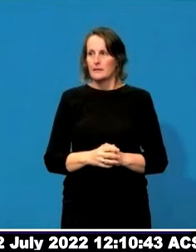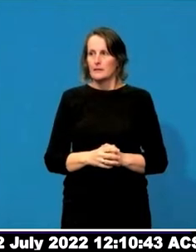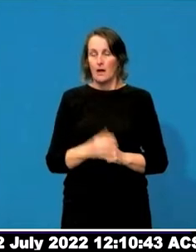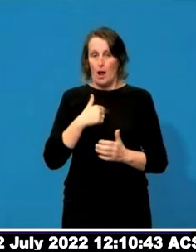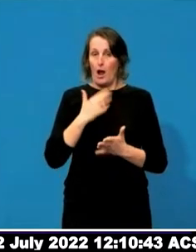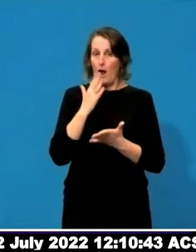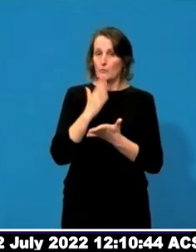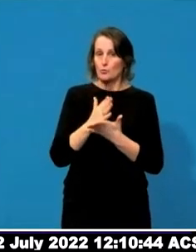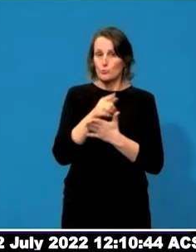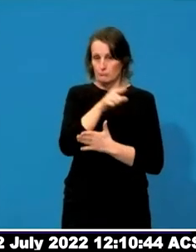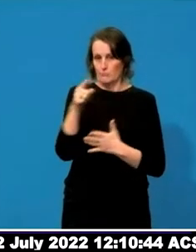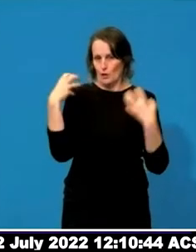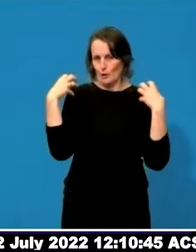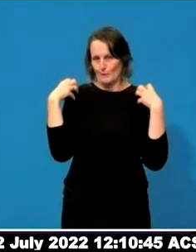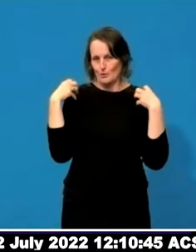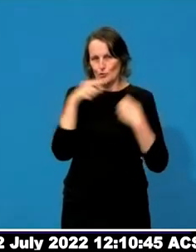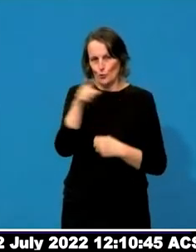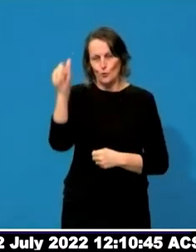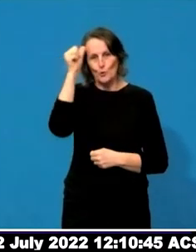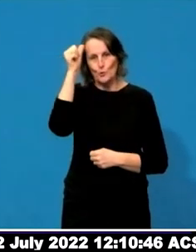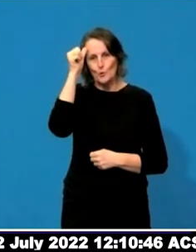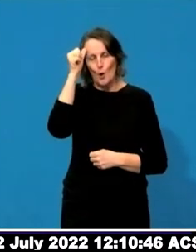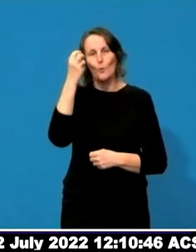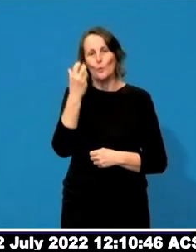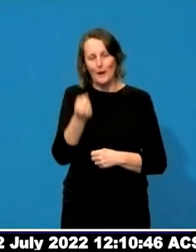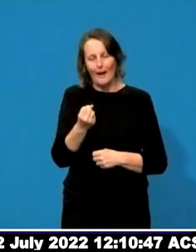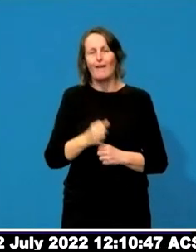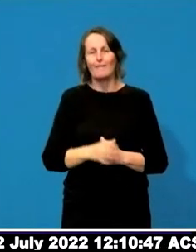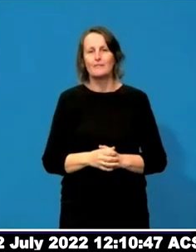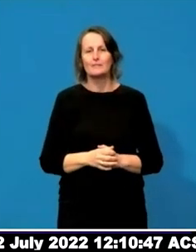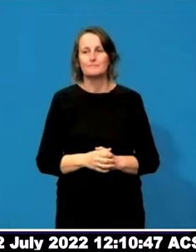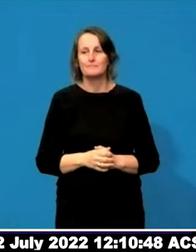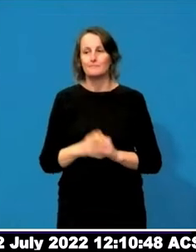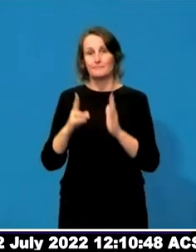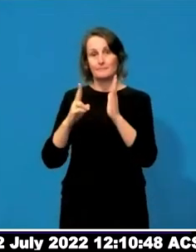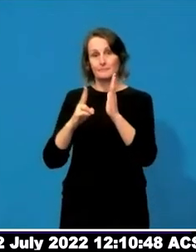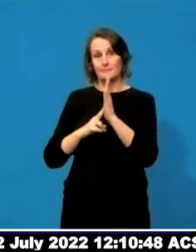are aware that there's some touch points with NDIS and other service systems,